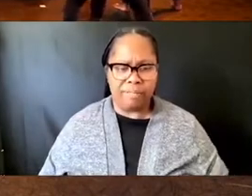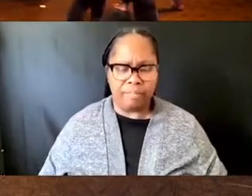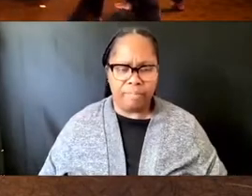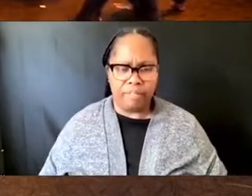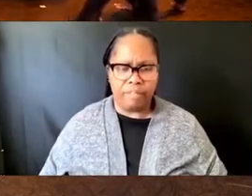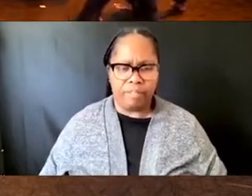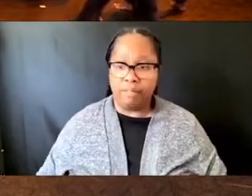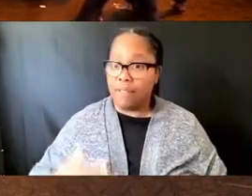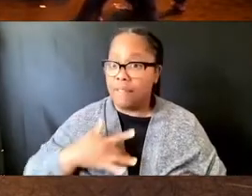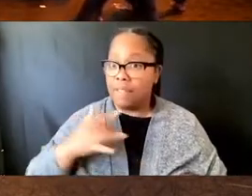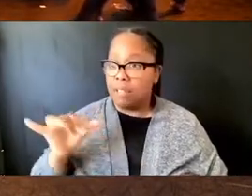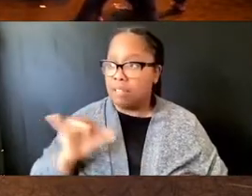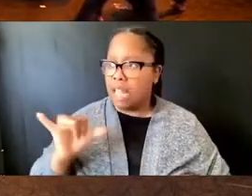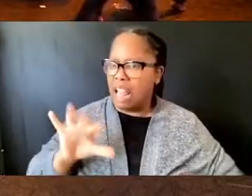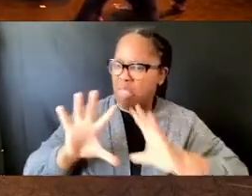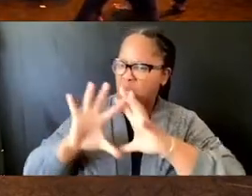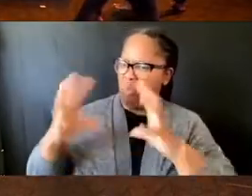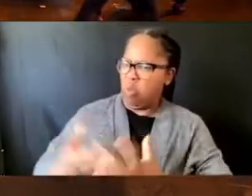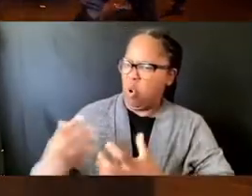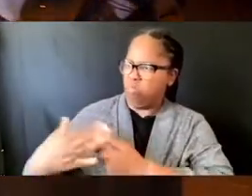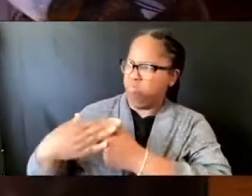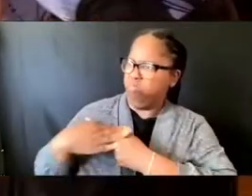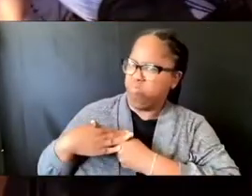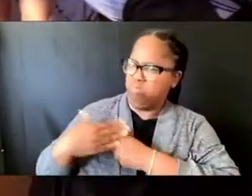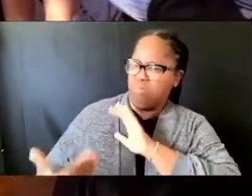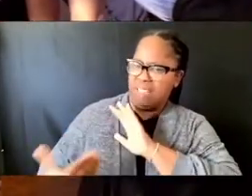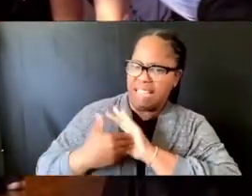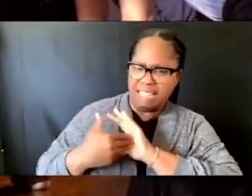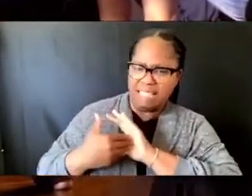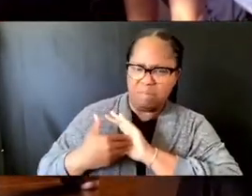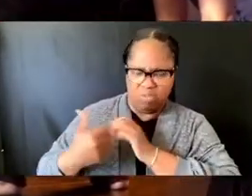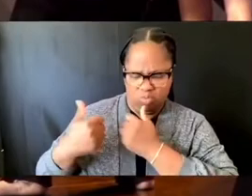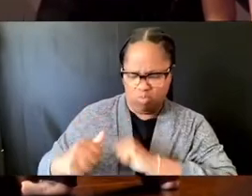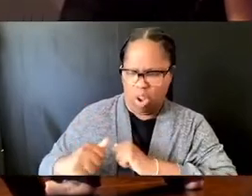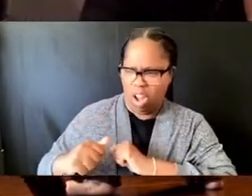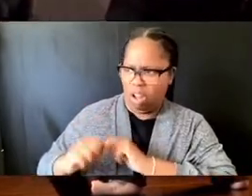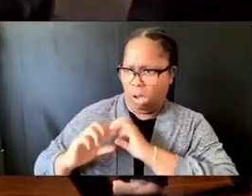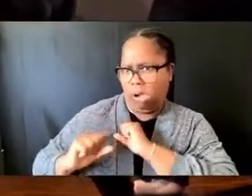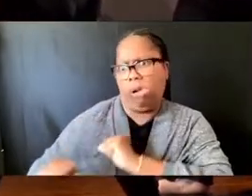Feels like the world's against me, y'all. Loving me y'all. Shoving me down the road I've been before,